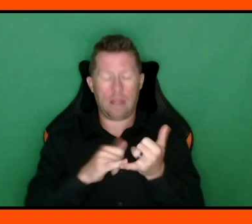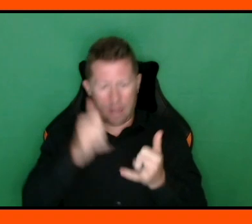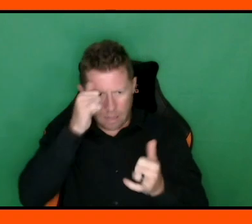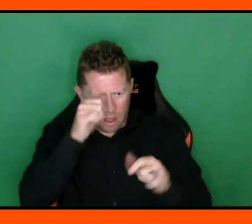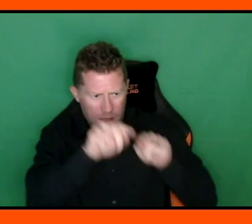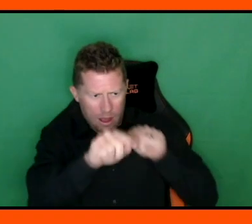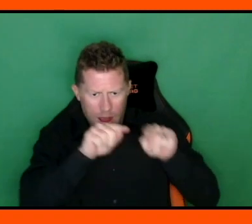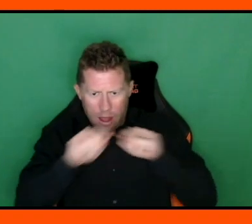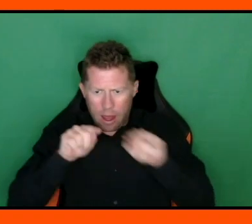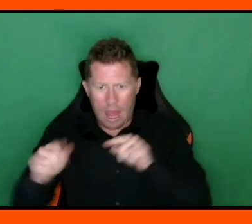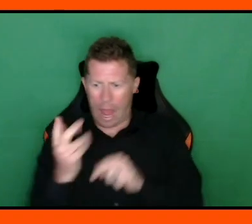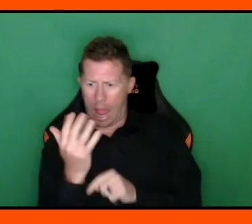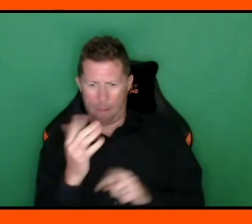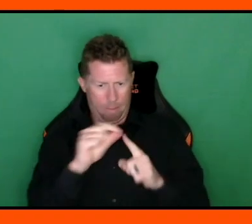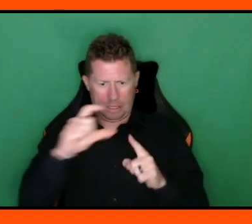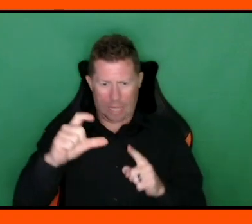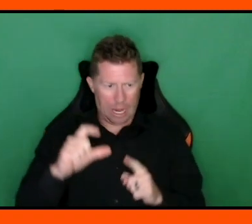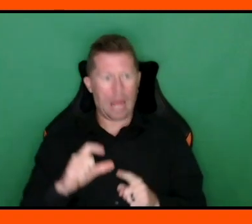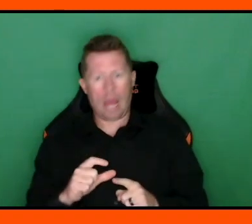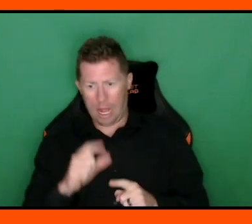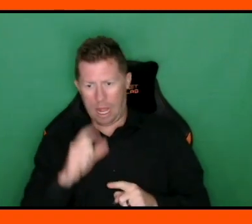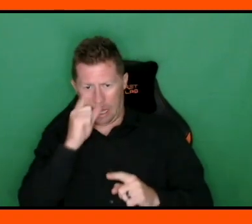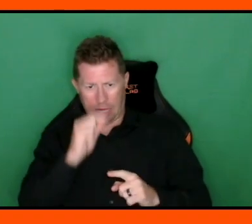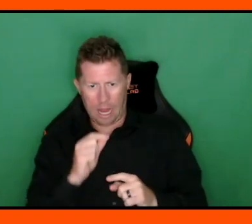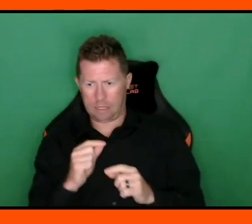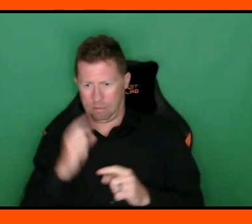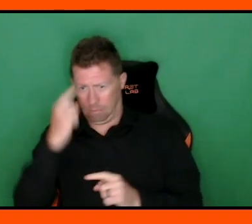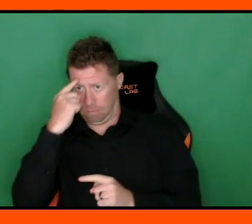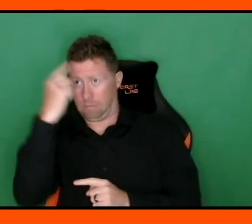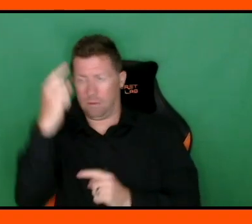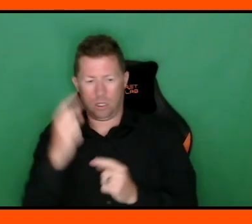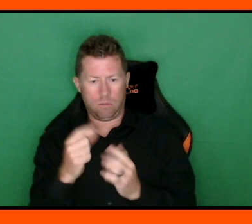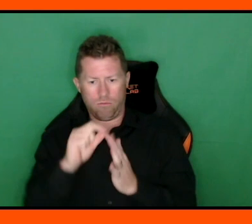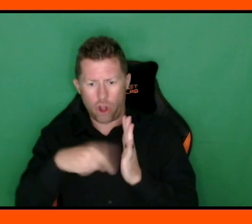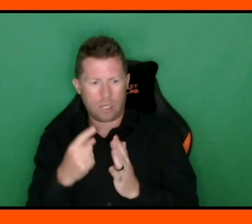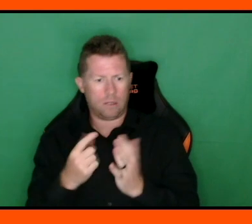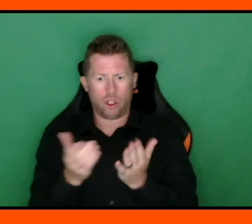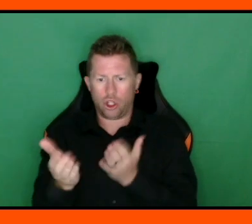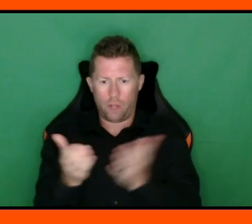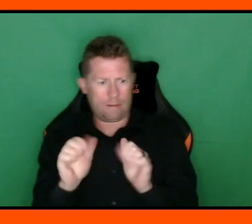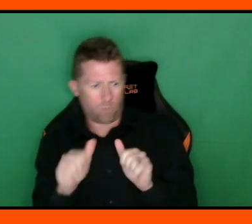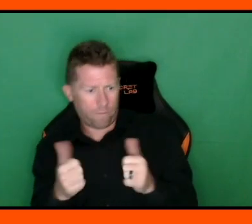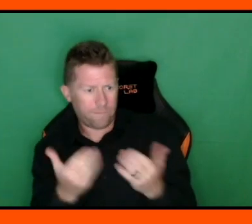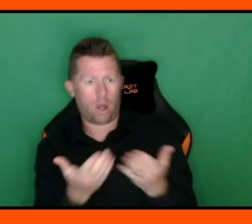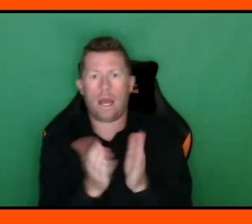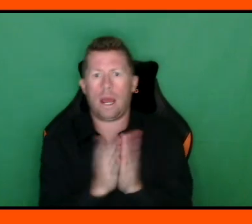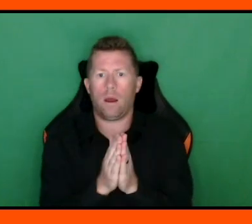and are able to design services for them and their families. We don’t just add or remove questions though.